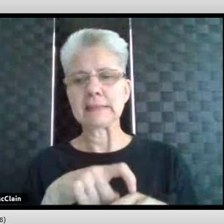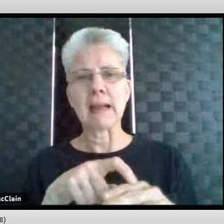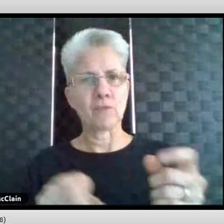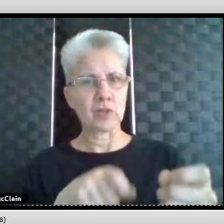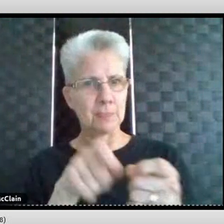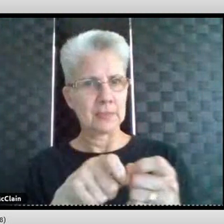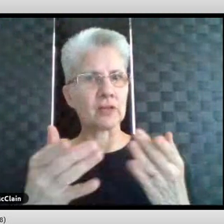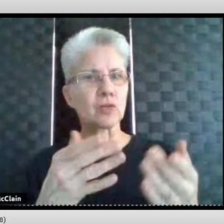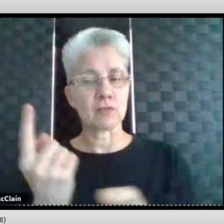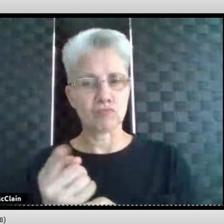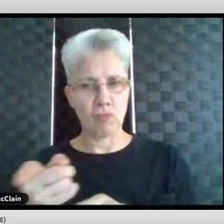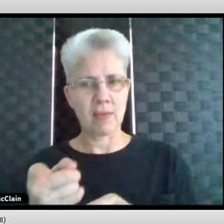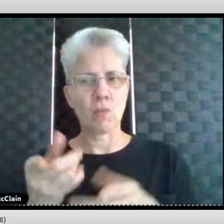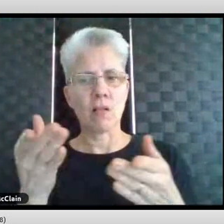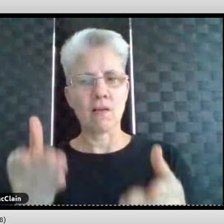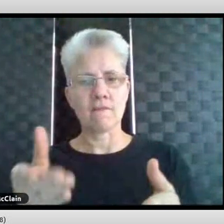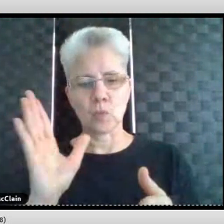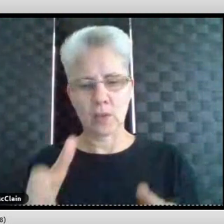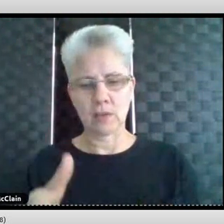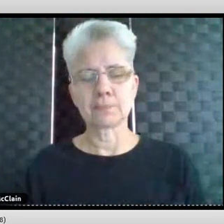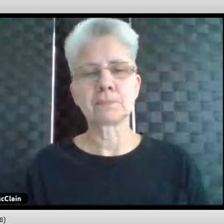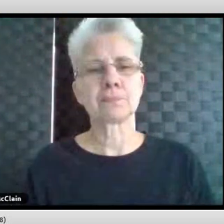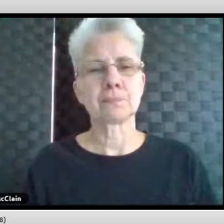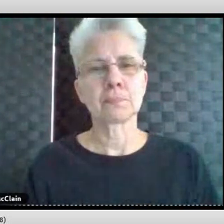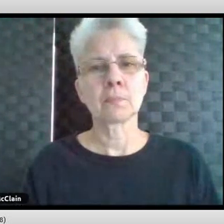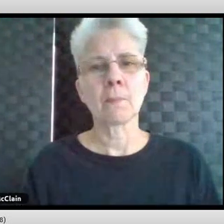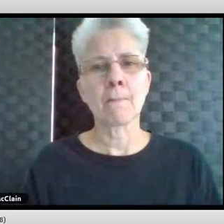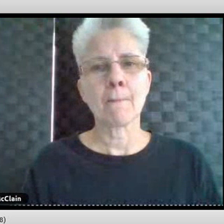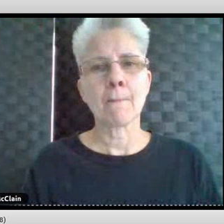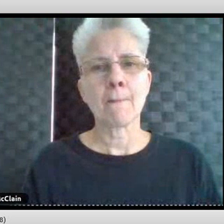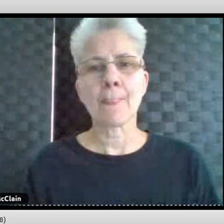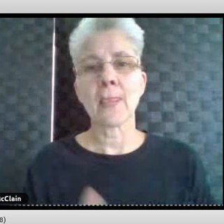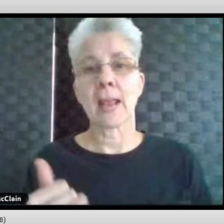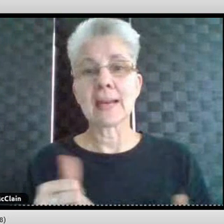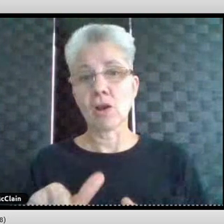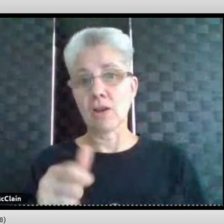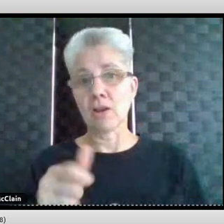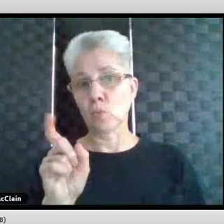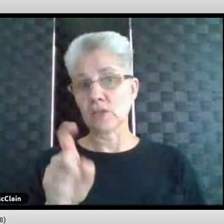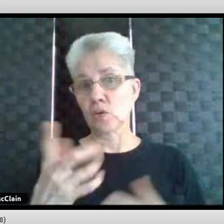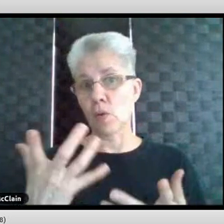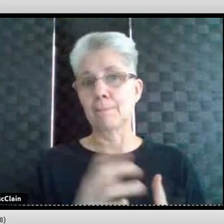that they're going to offer. Now here's another question.